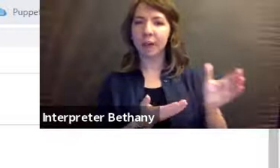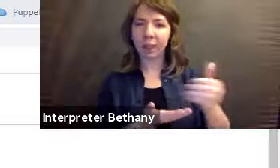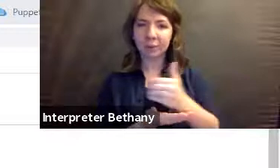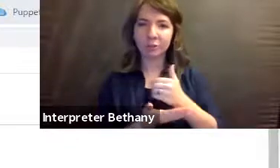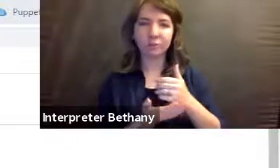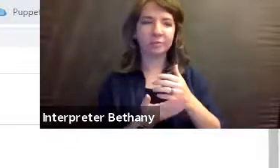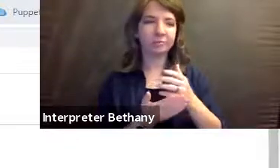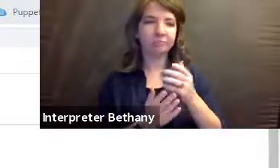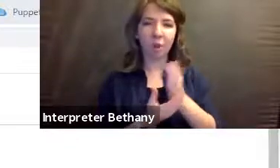Diana Baldrica: Thank you.